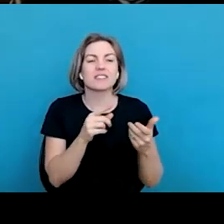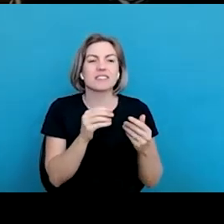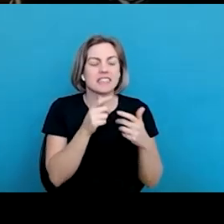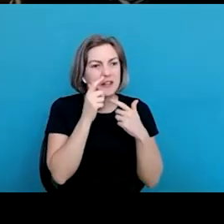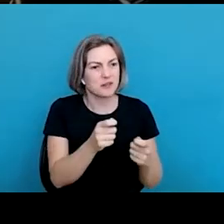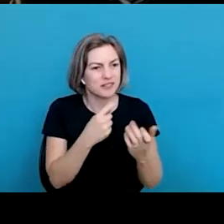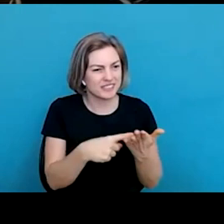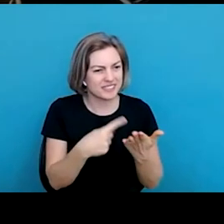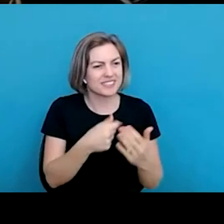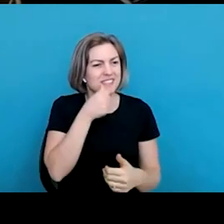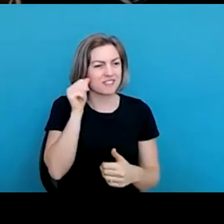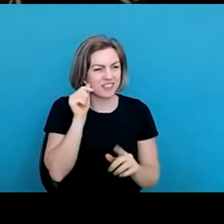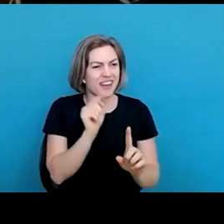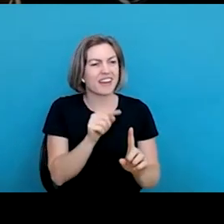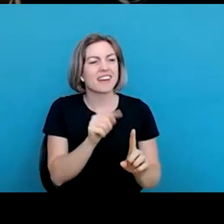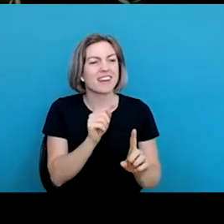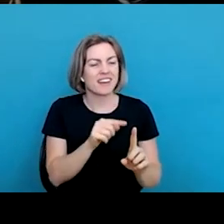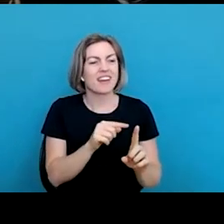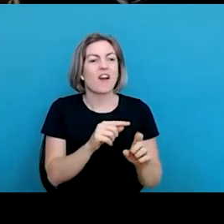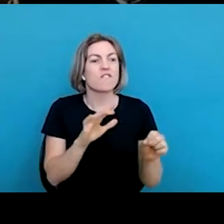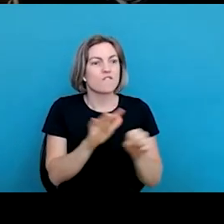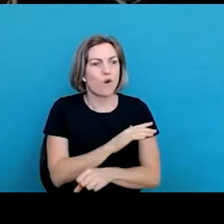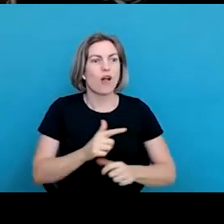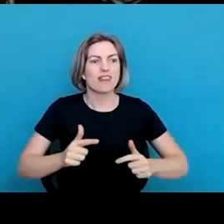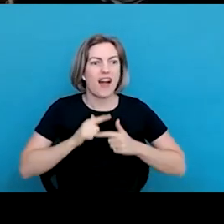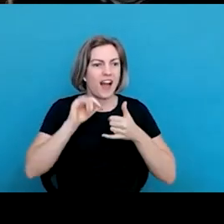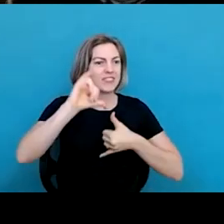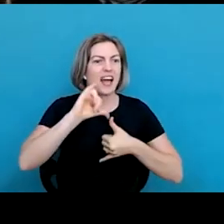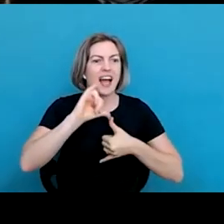yesterday about having full life size holograms